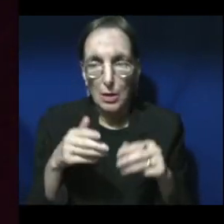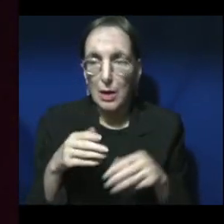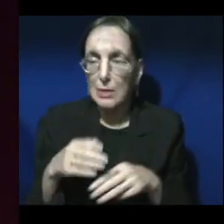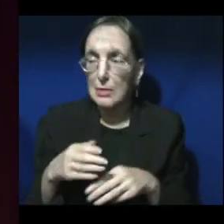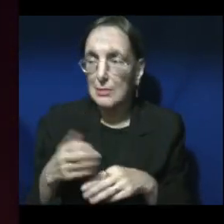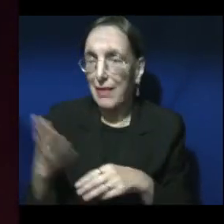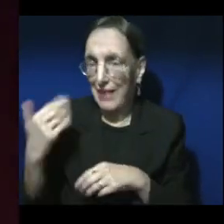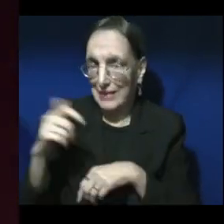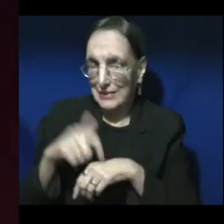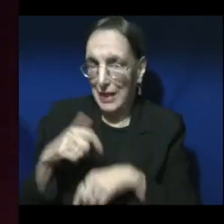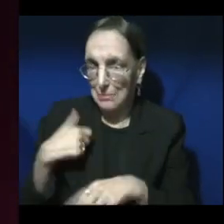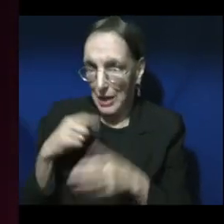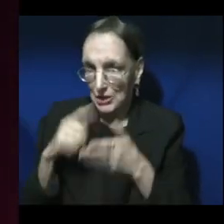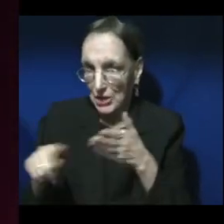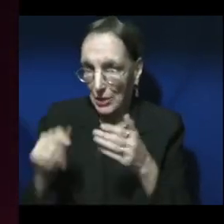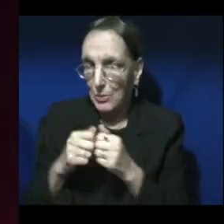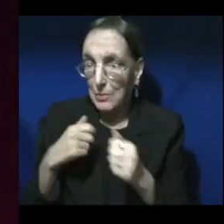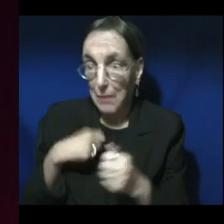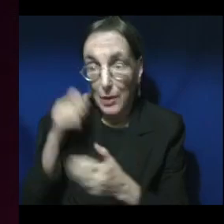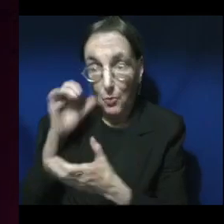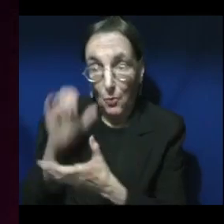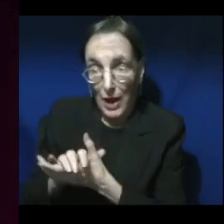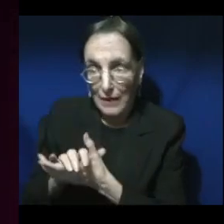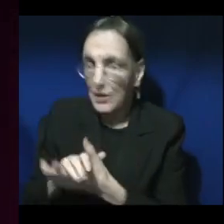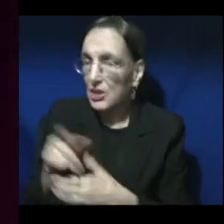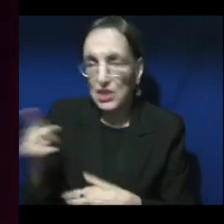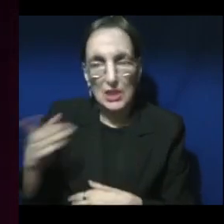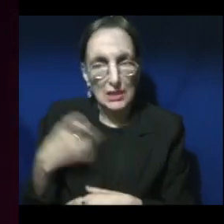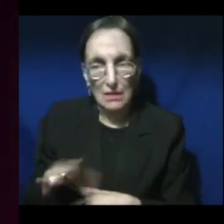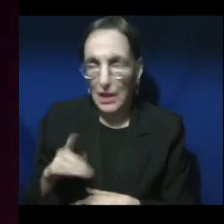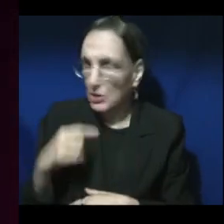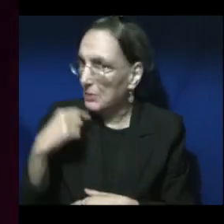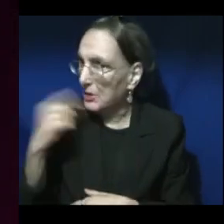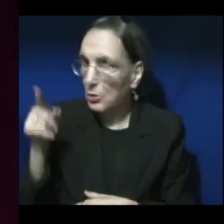being told that she’s wrong, right? If I come home and I say, “Hey honey, you know, what you